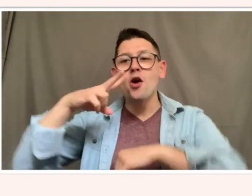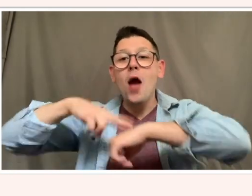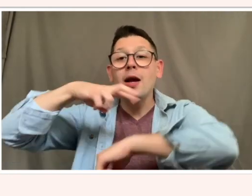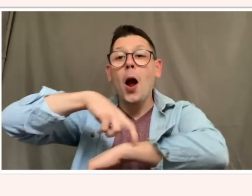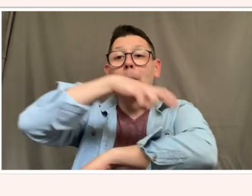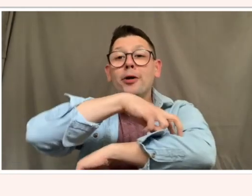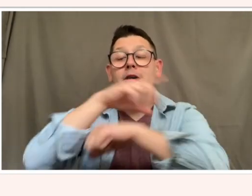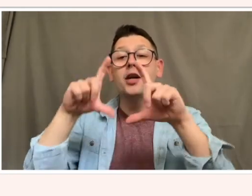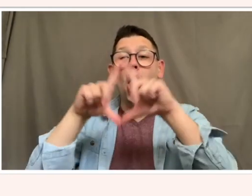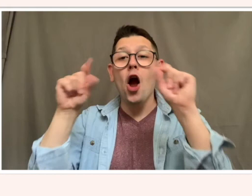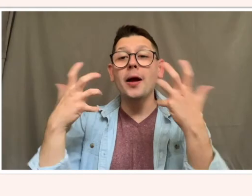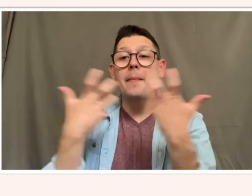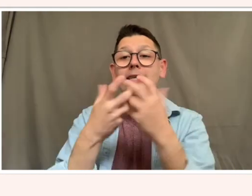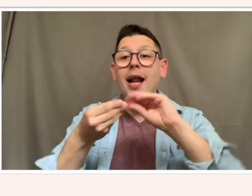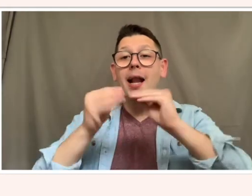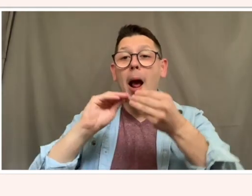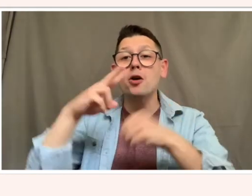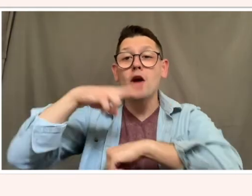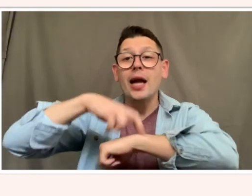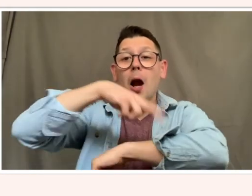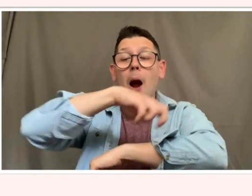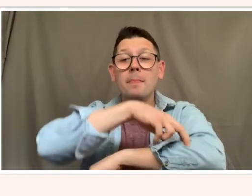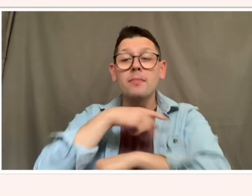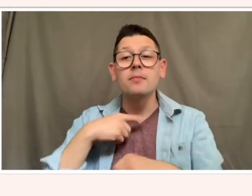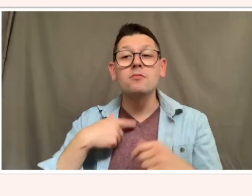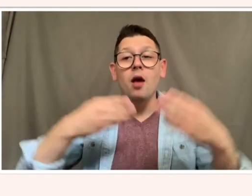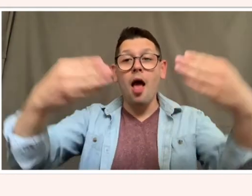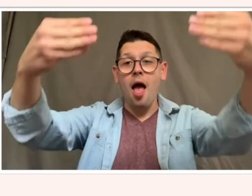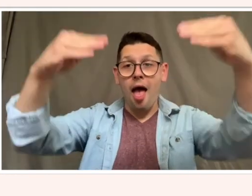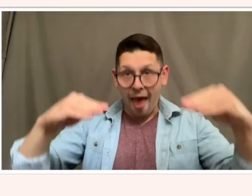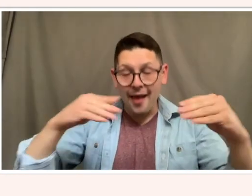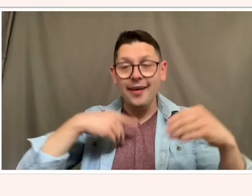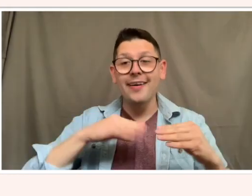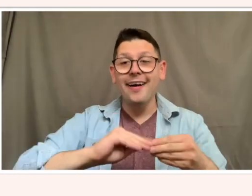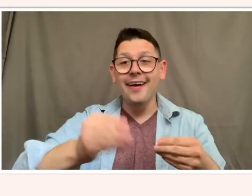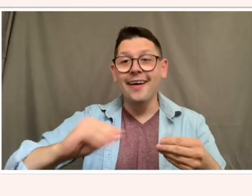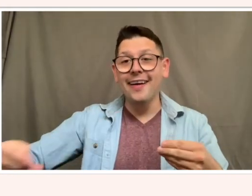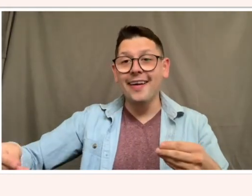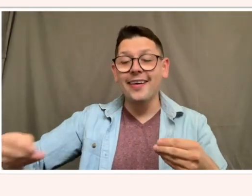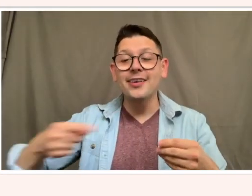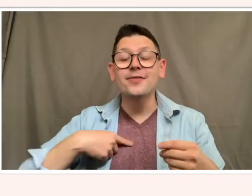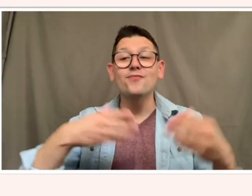We have something called the grasshopper card matching number game, where we have